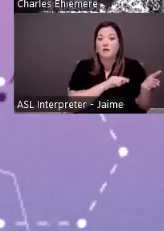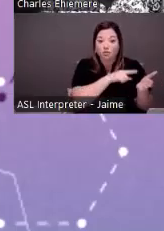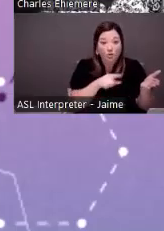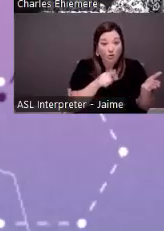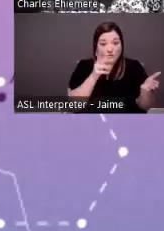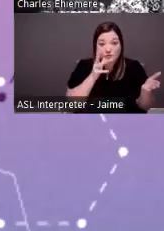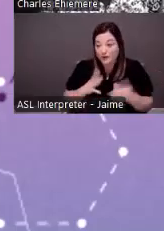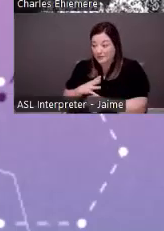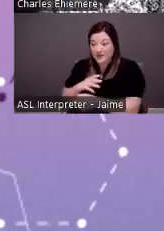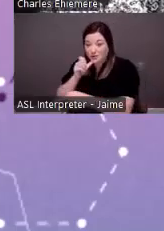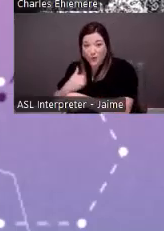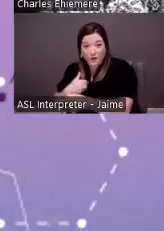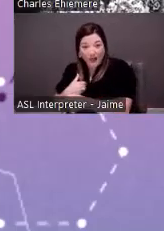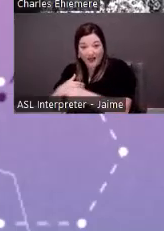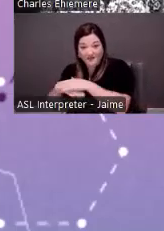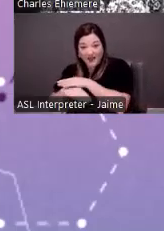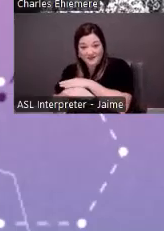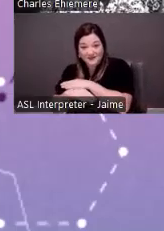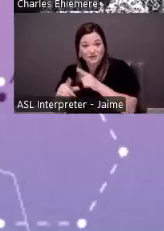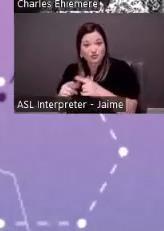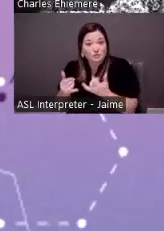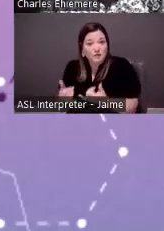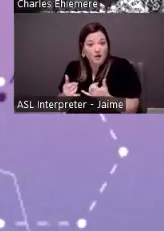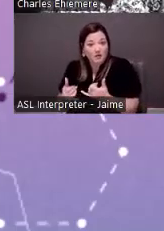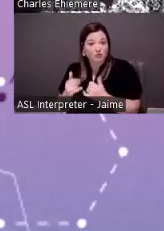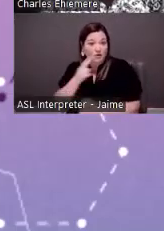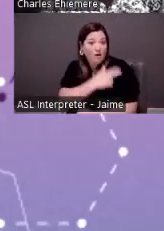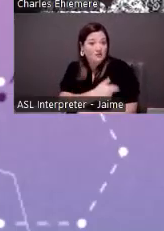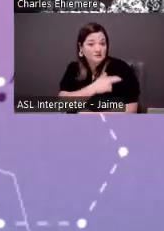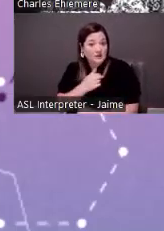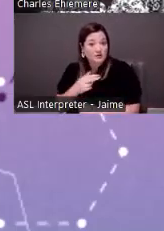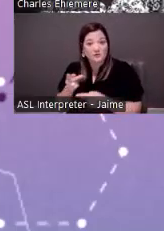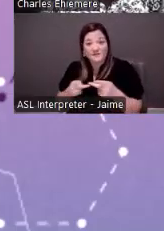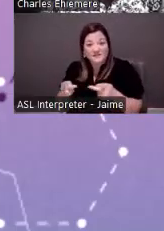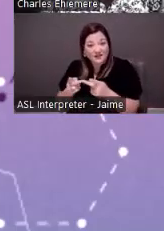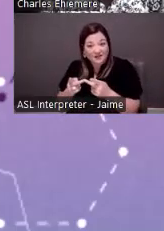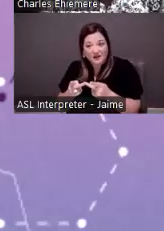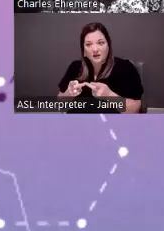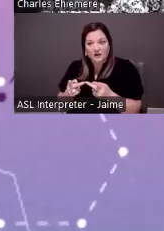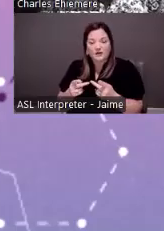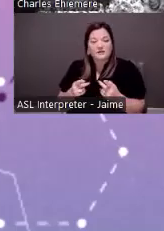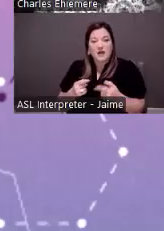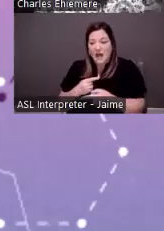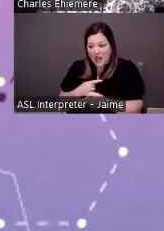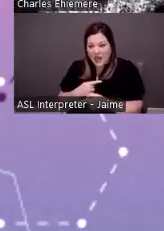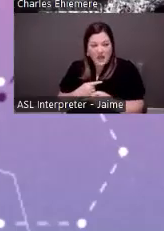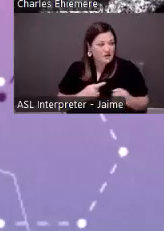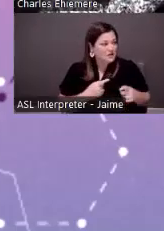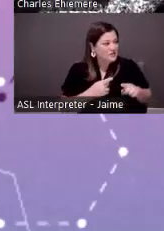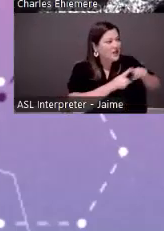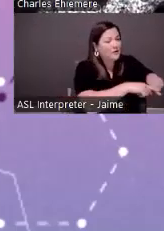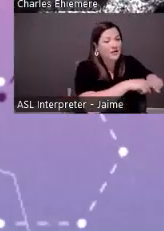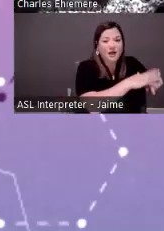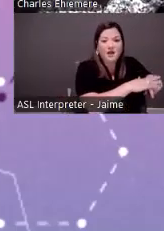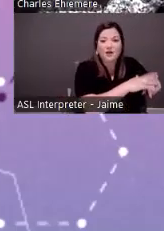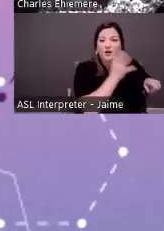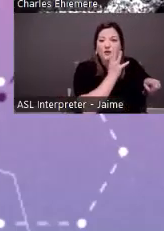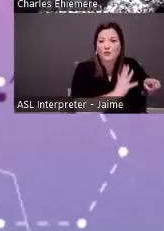to these modern facilities rely on them to provide those kind of information,